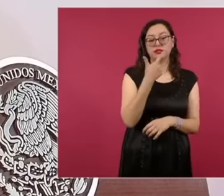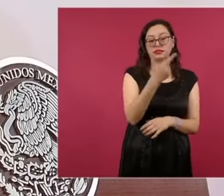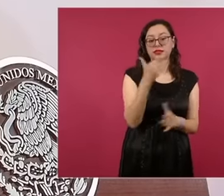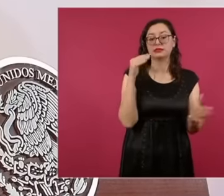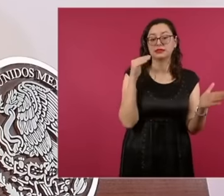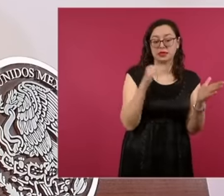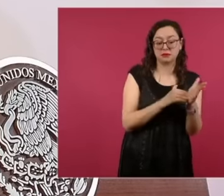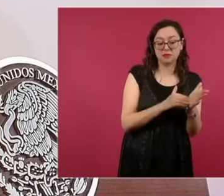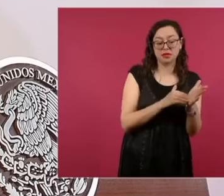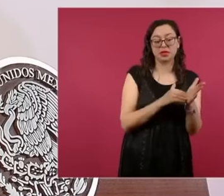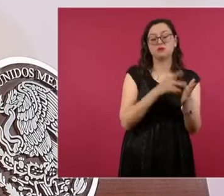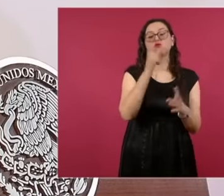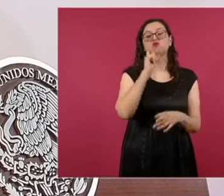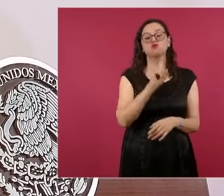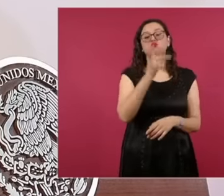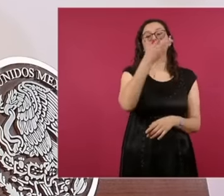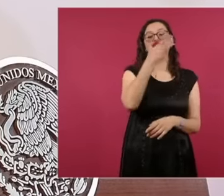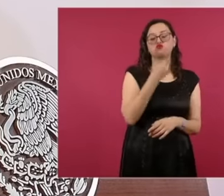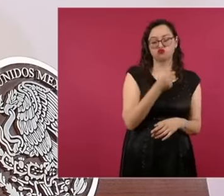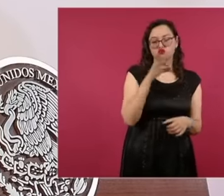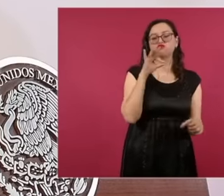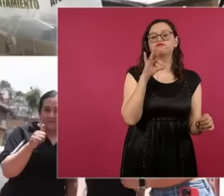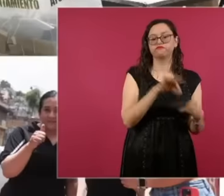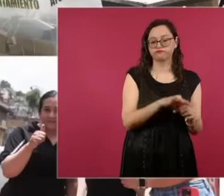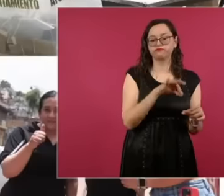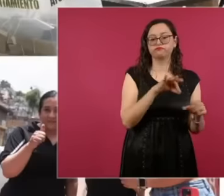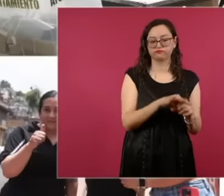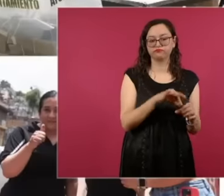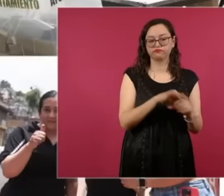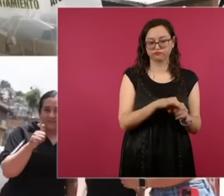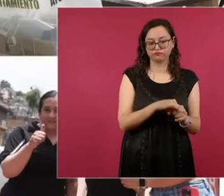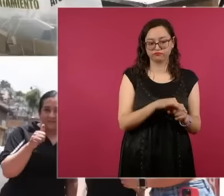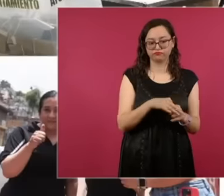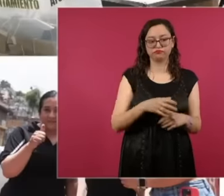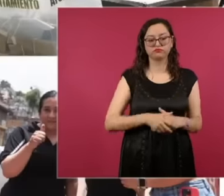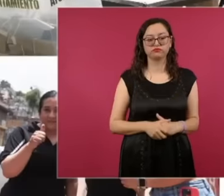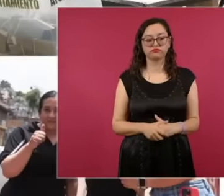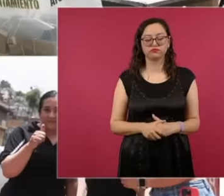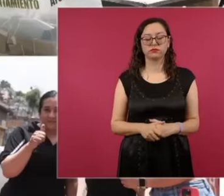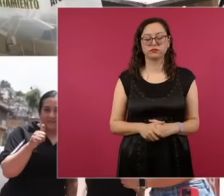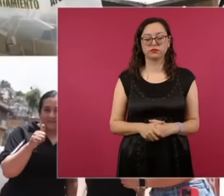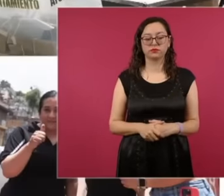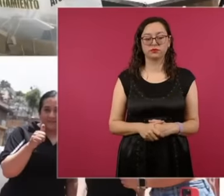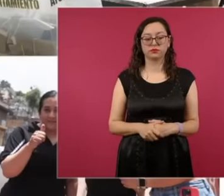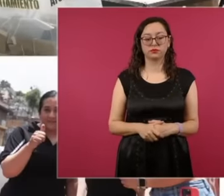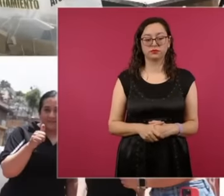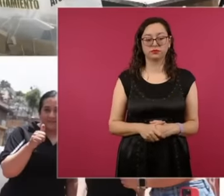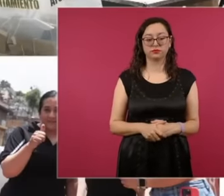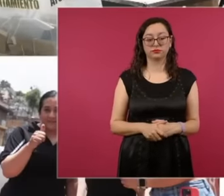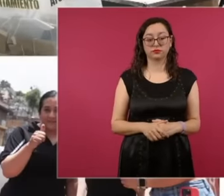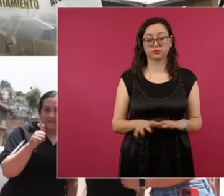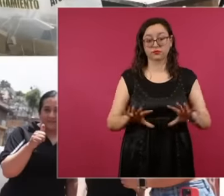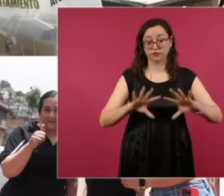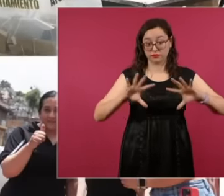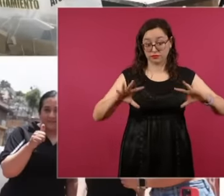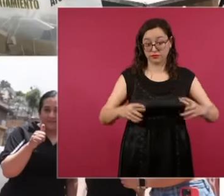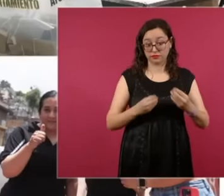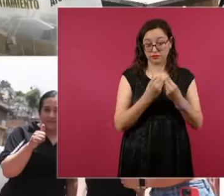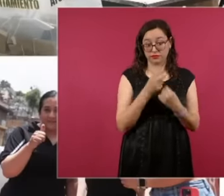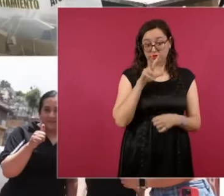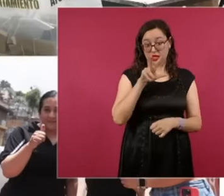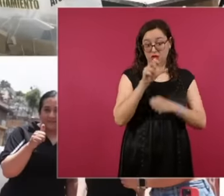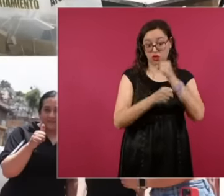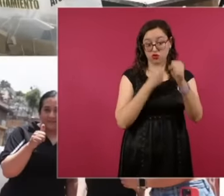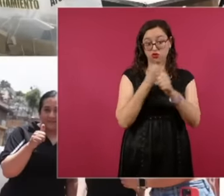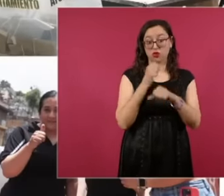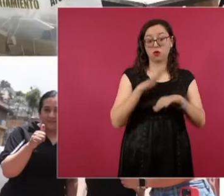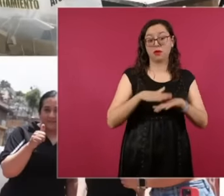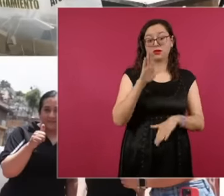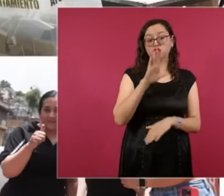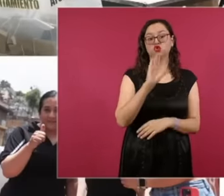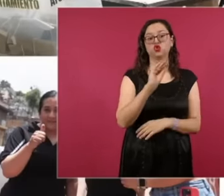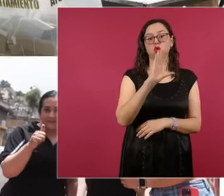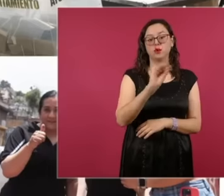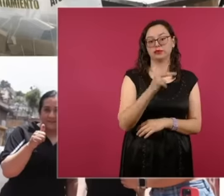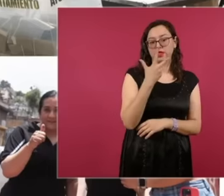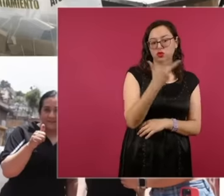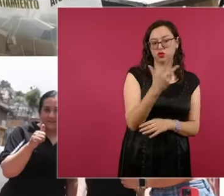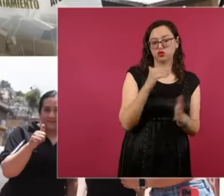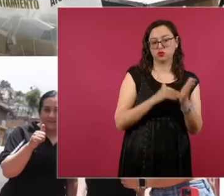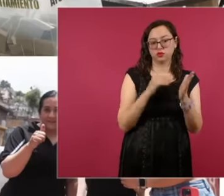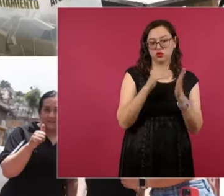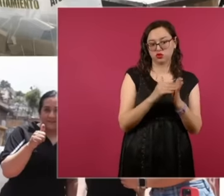out of a total of 98,517,000 people registered on the electoral roll for the presidency of the